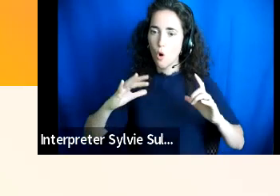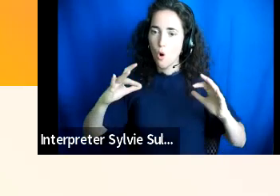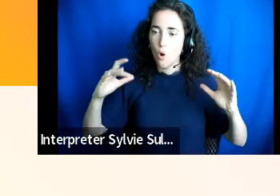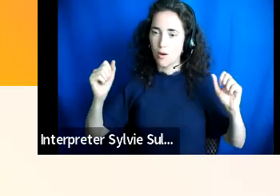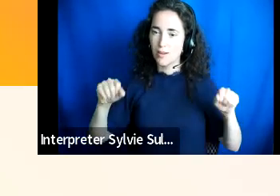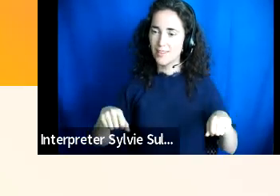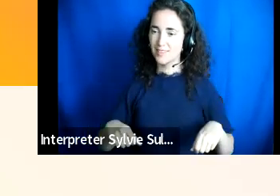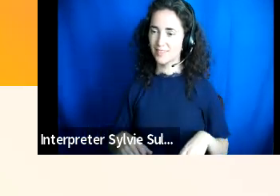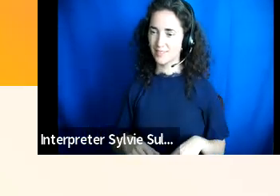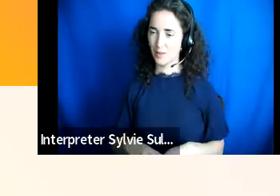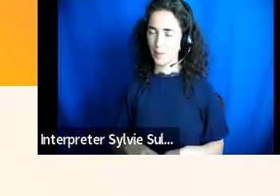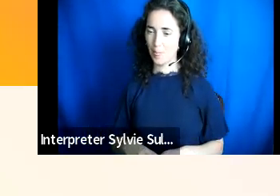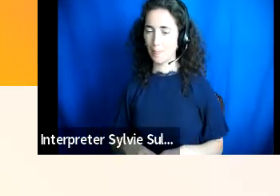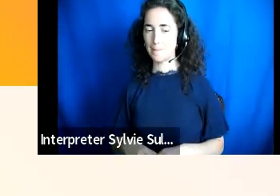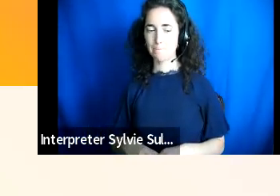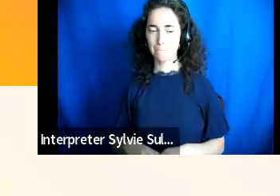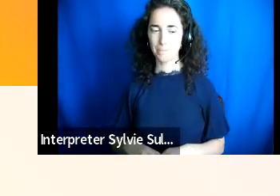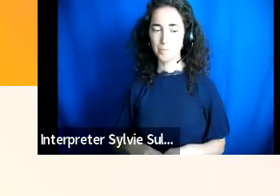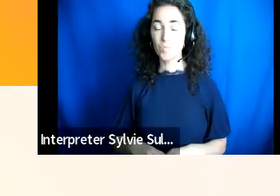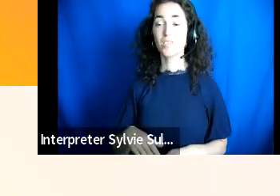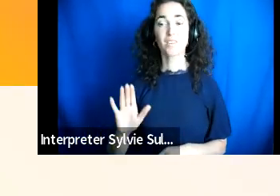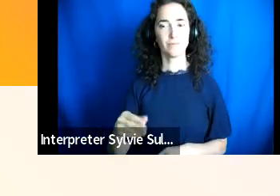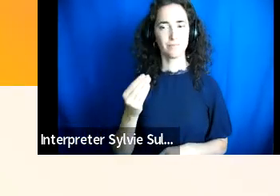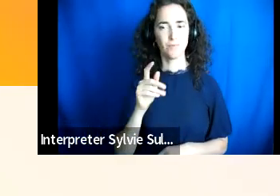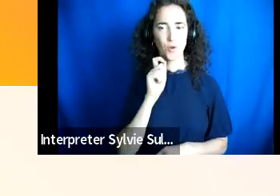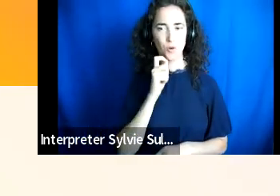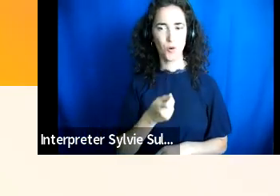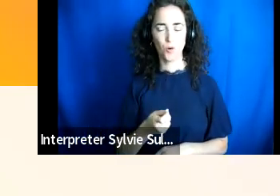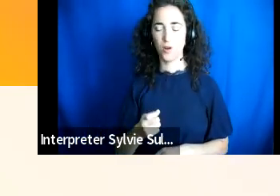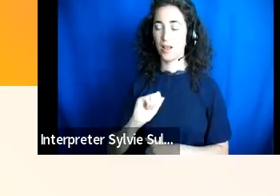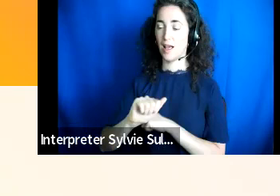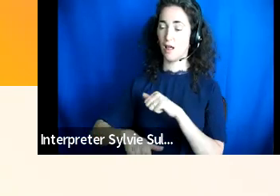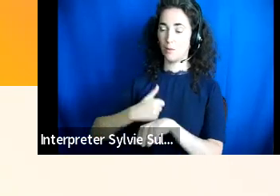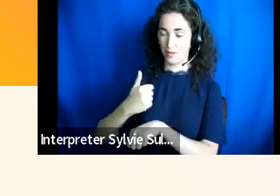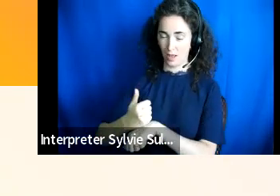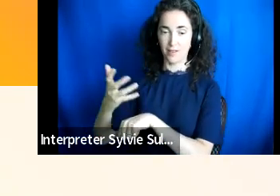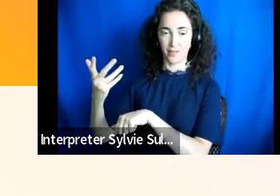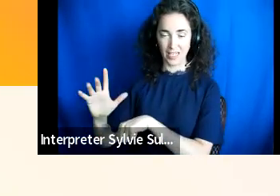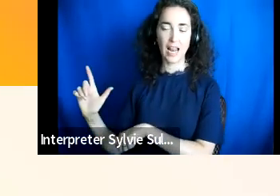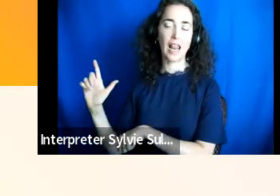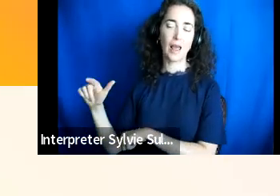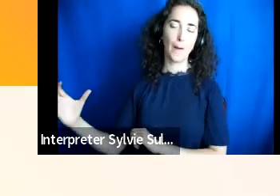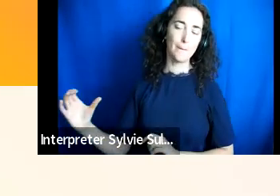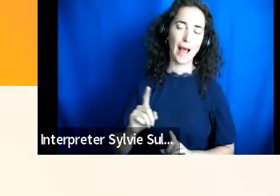And so, but the cool thing is the alumni Come back and mentor the young adults, and they get to encourage them.